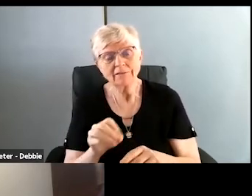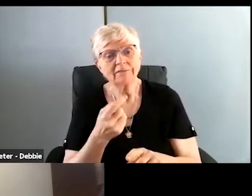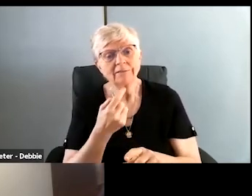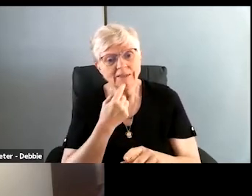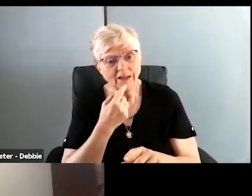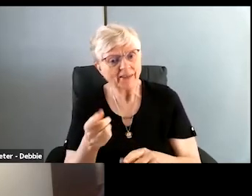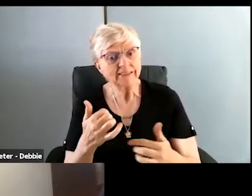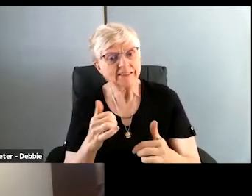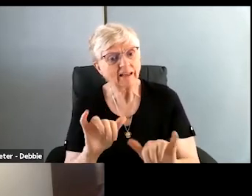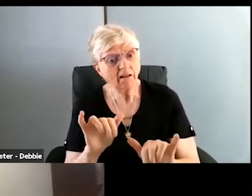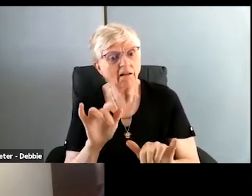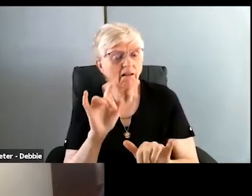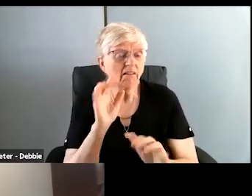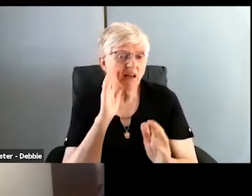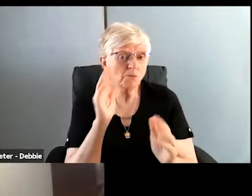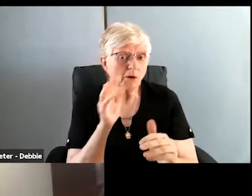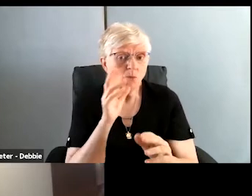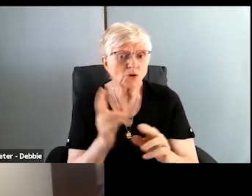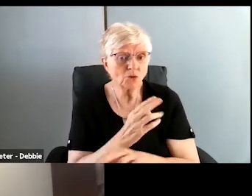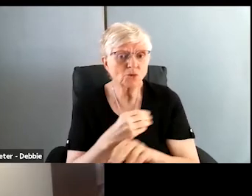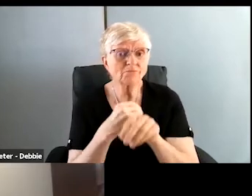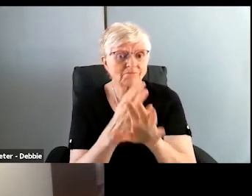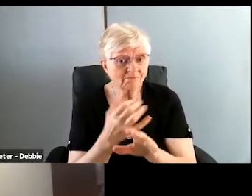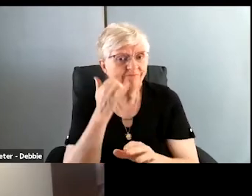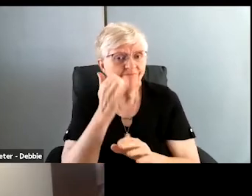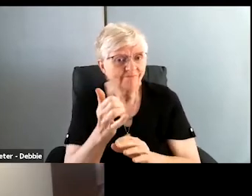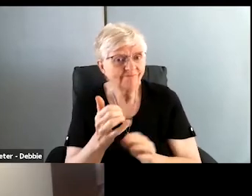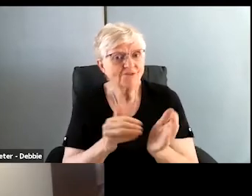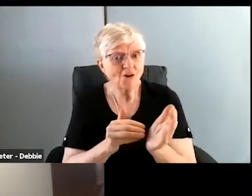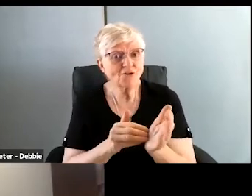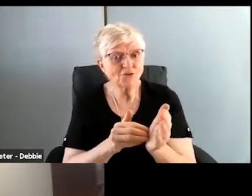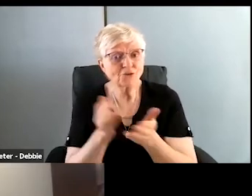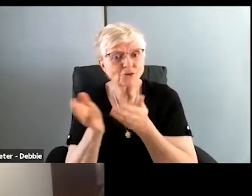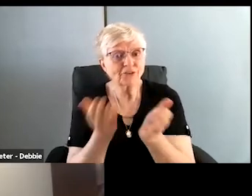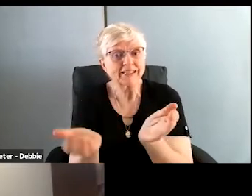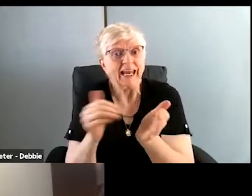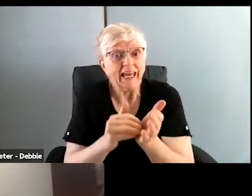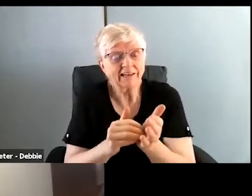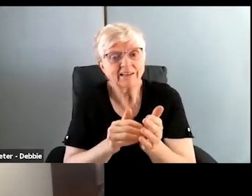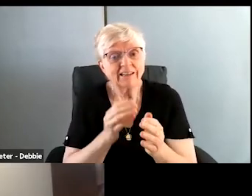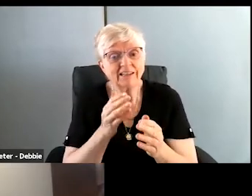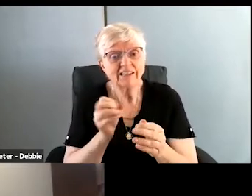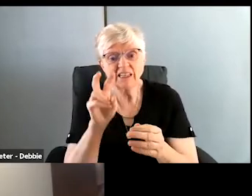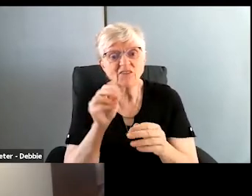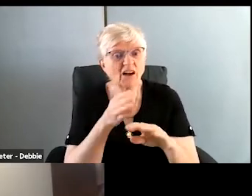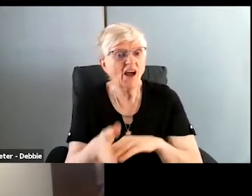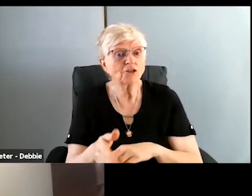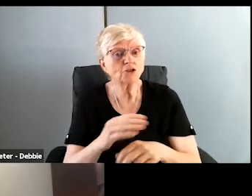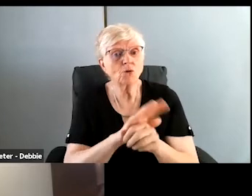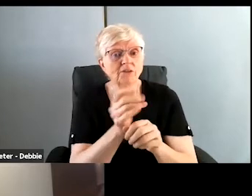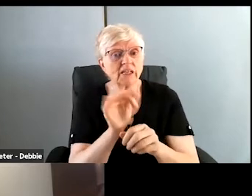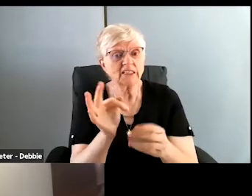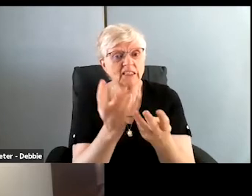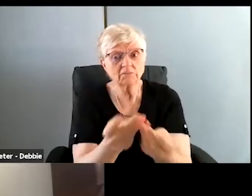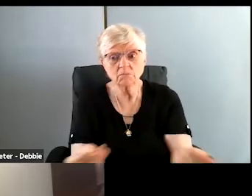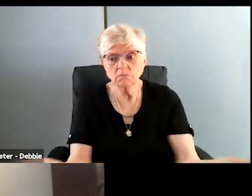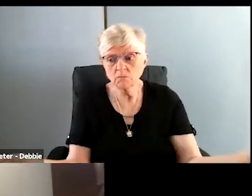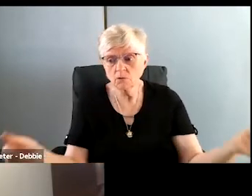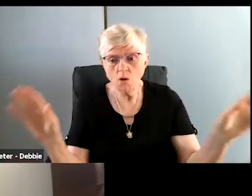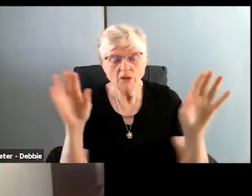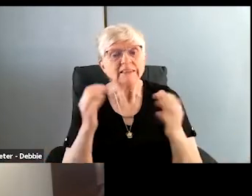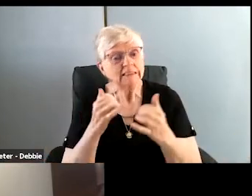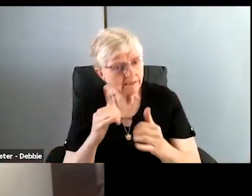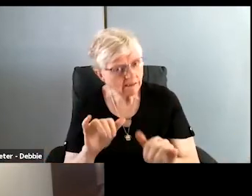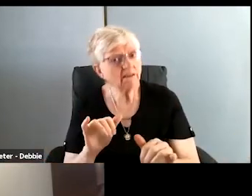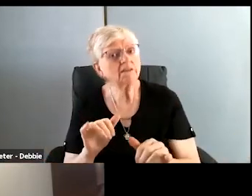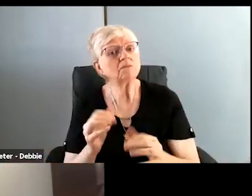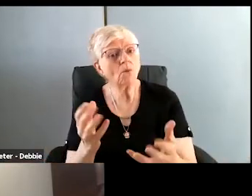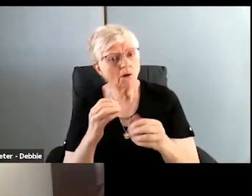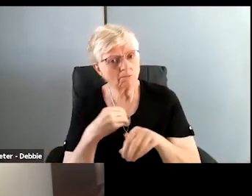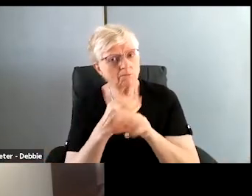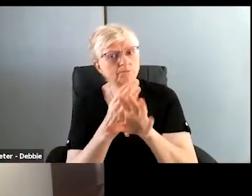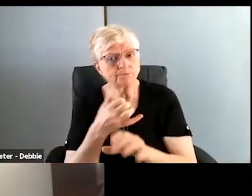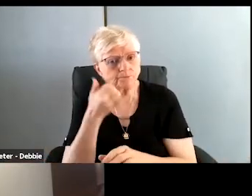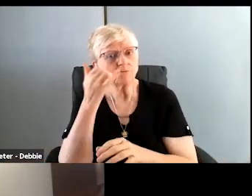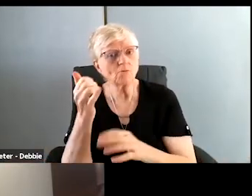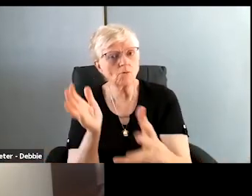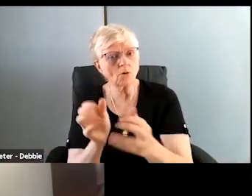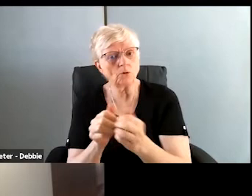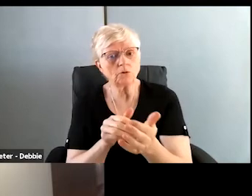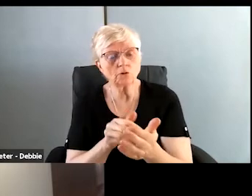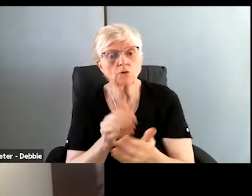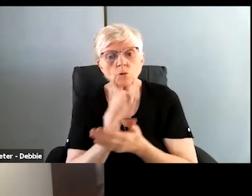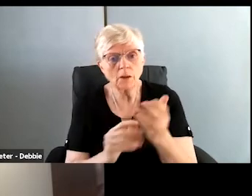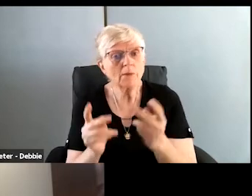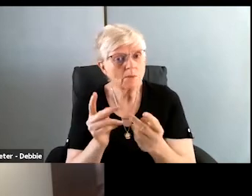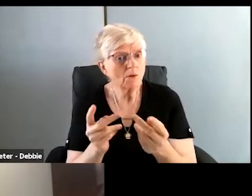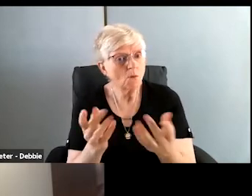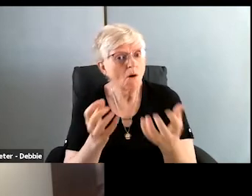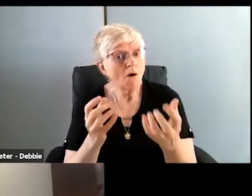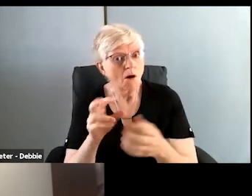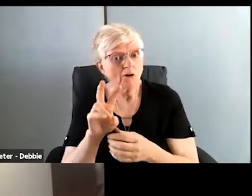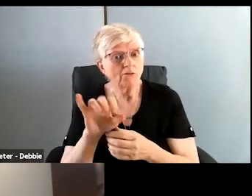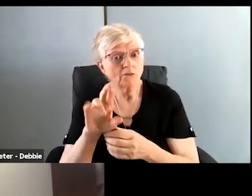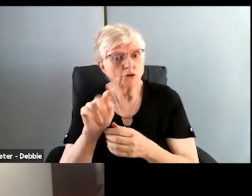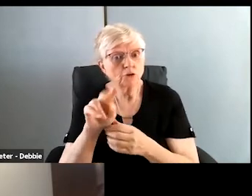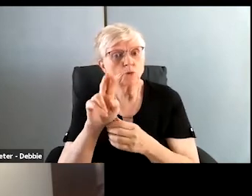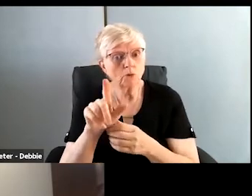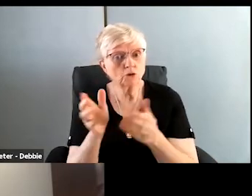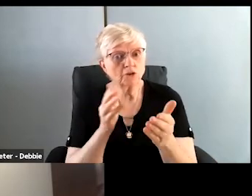THEY ARE STILL LIKELY TO USE REMOTE MEDICAL SERVICE